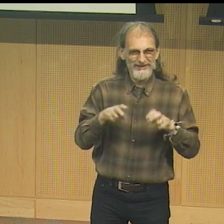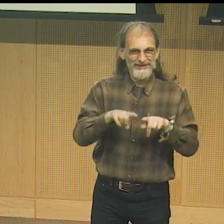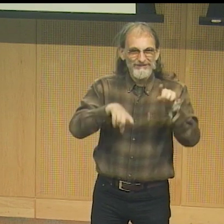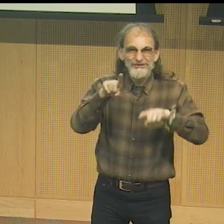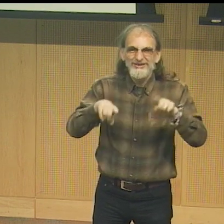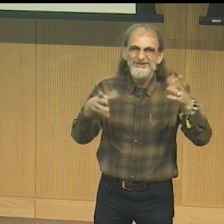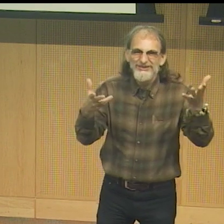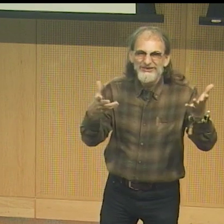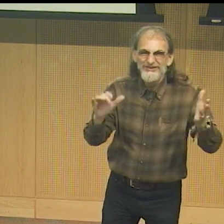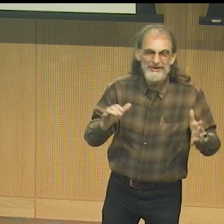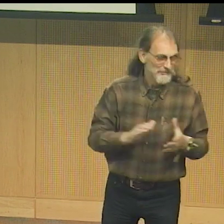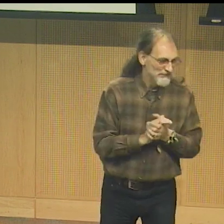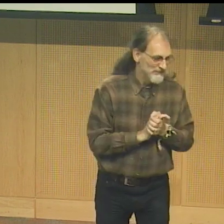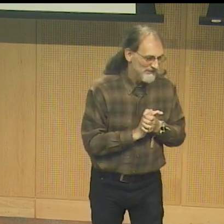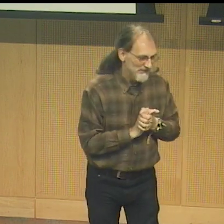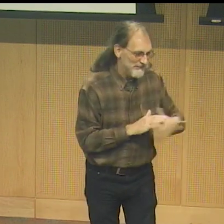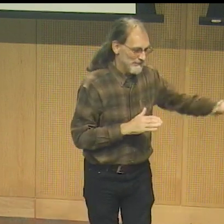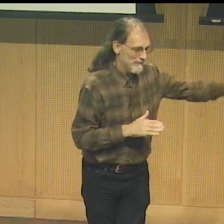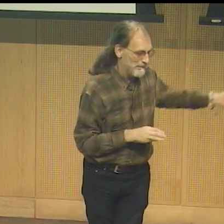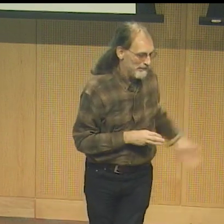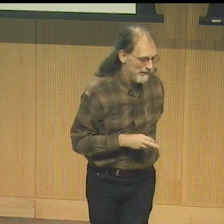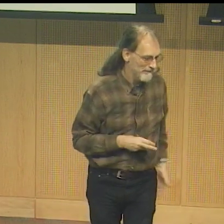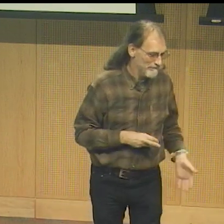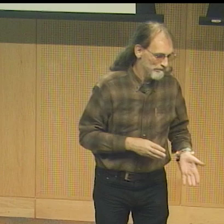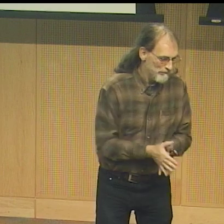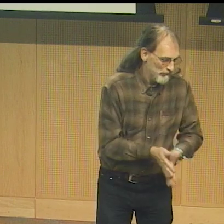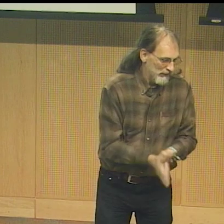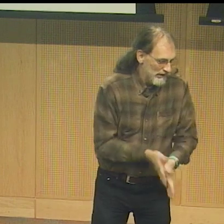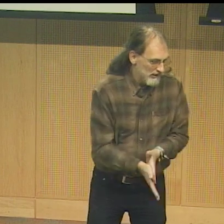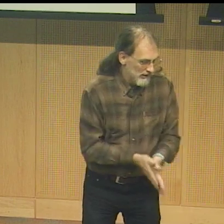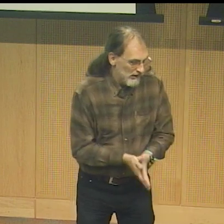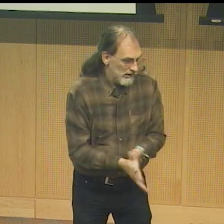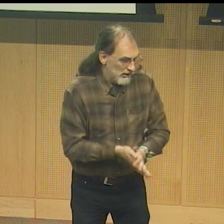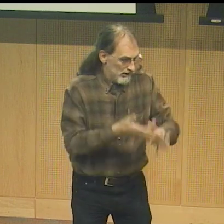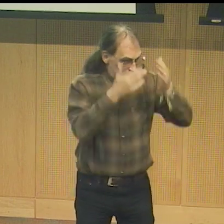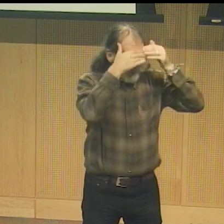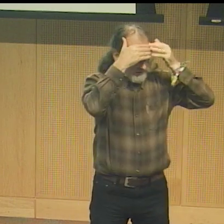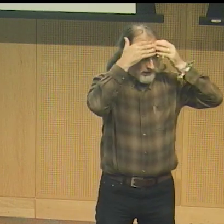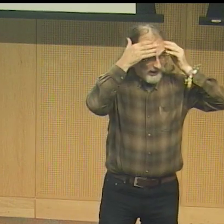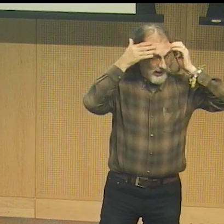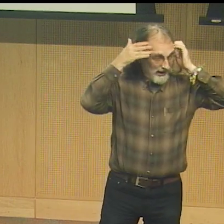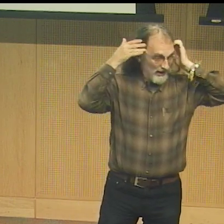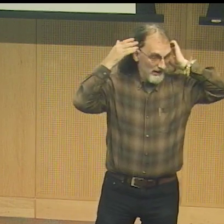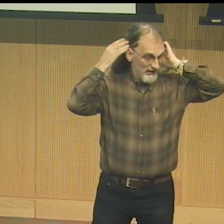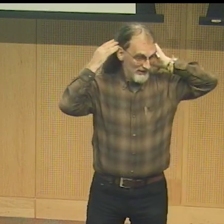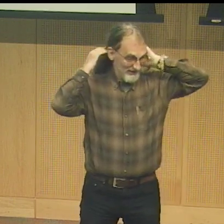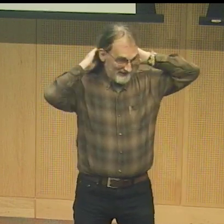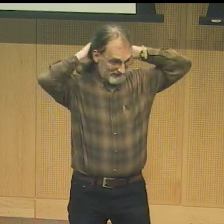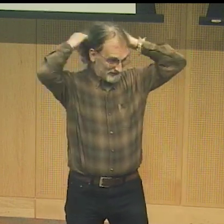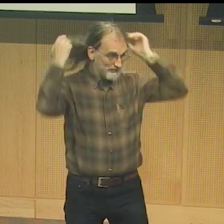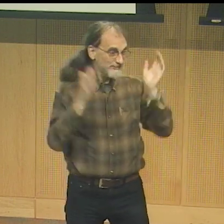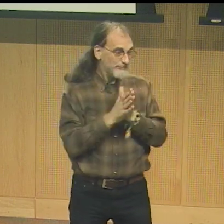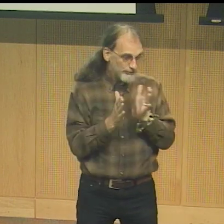and the aspects of Deaf culture that we no longer share with regard to what we did in the past.